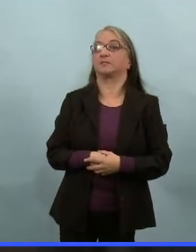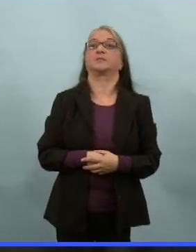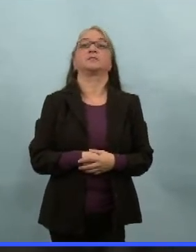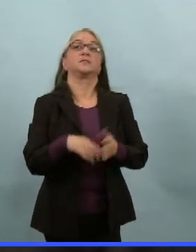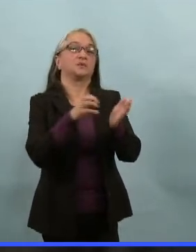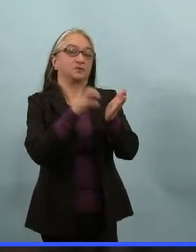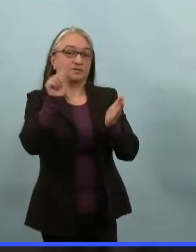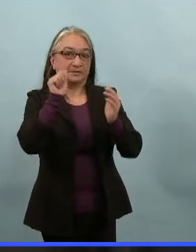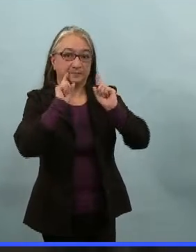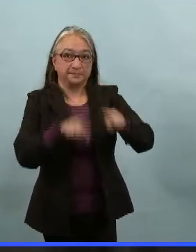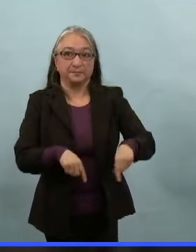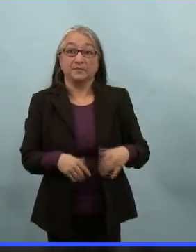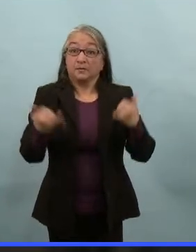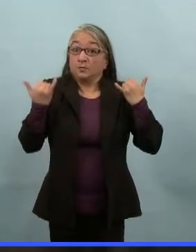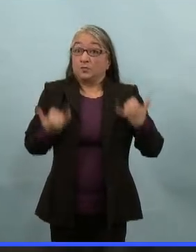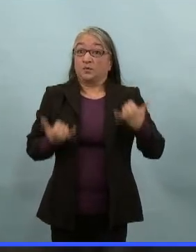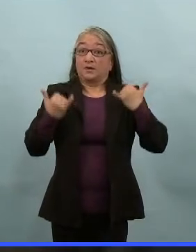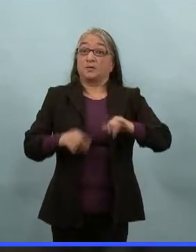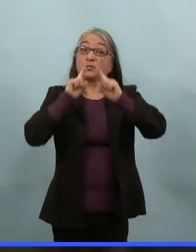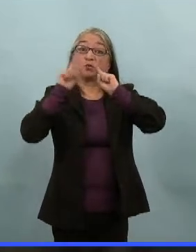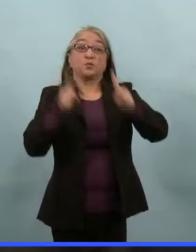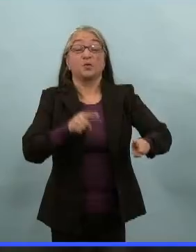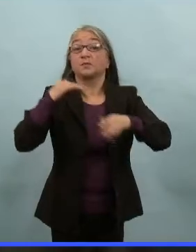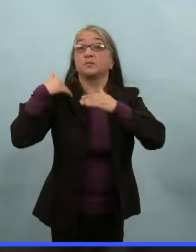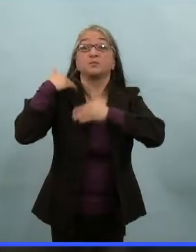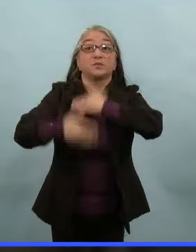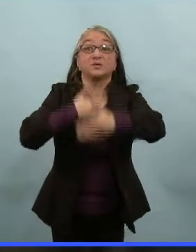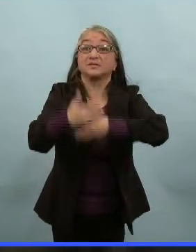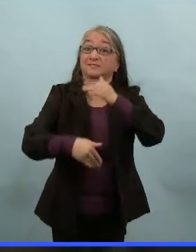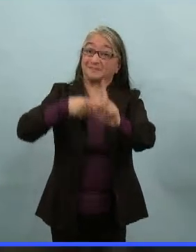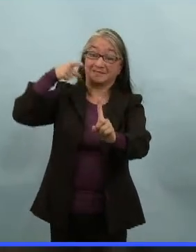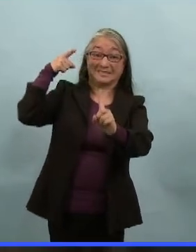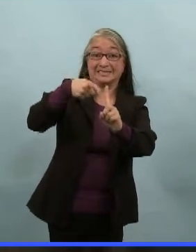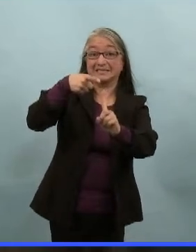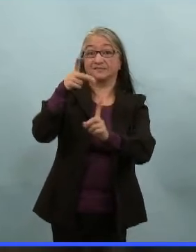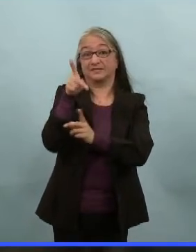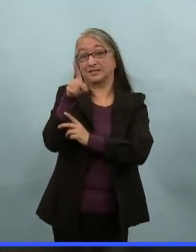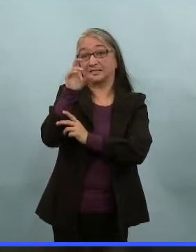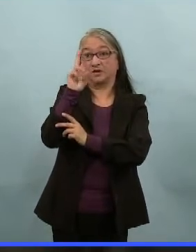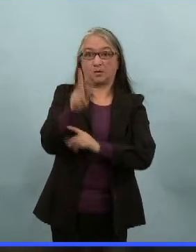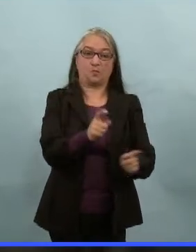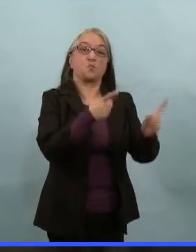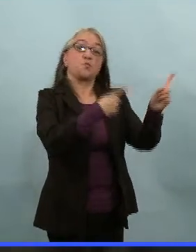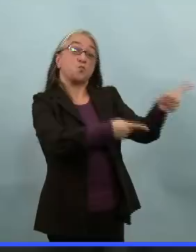is our pcr tests uh the rapid antigen tests we are providing those to individuals they do take those